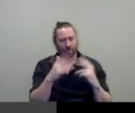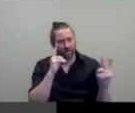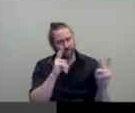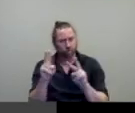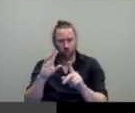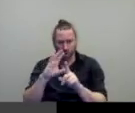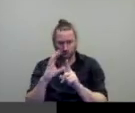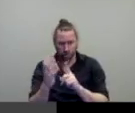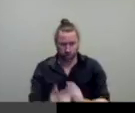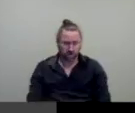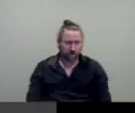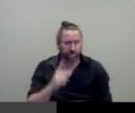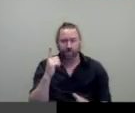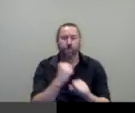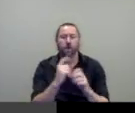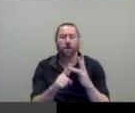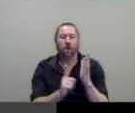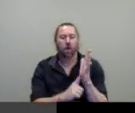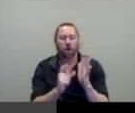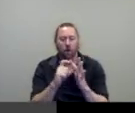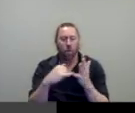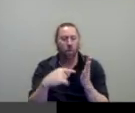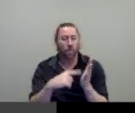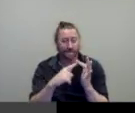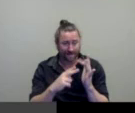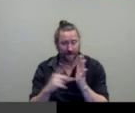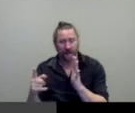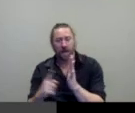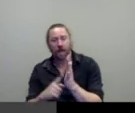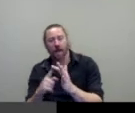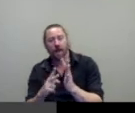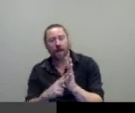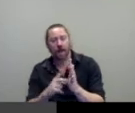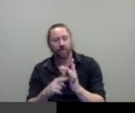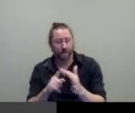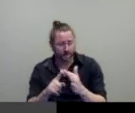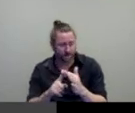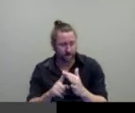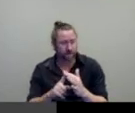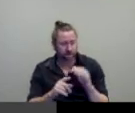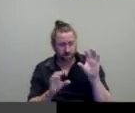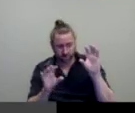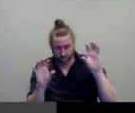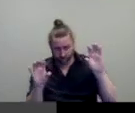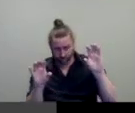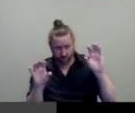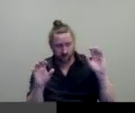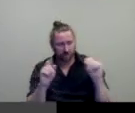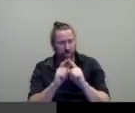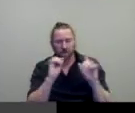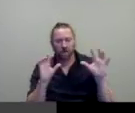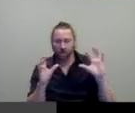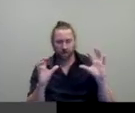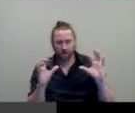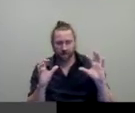for example if we look at Goldstein and Levine both of them are glitching their source imagery